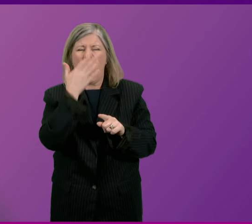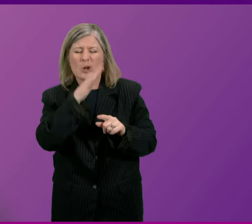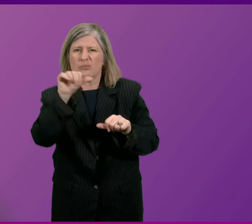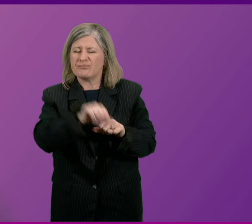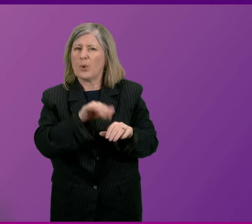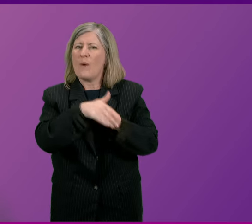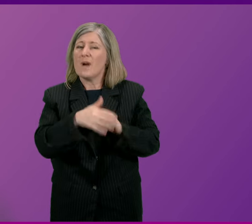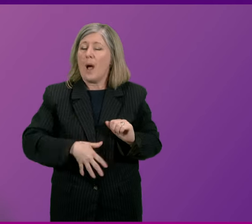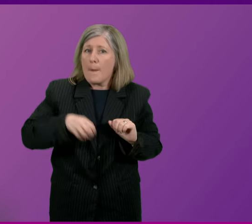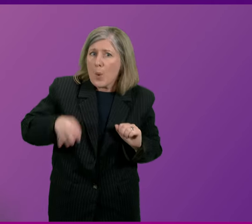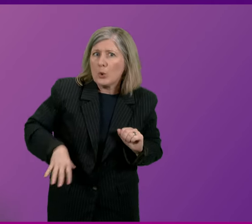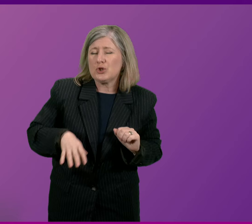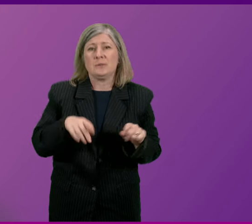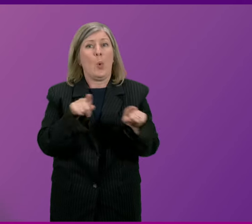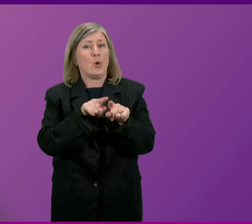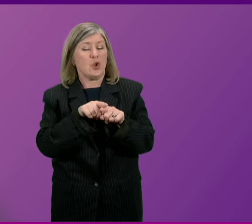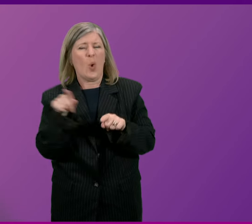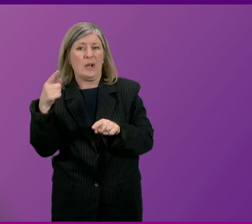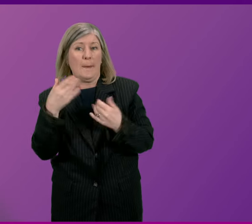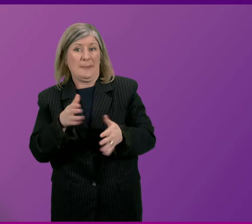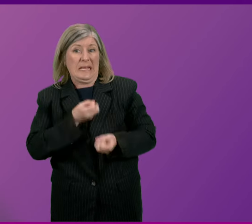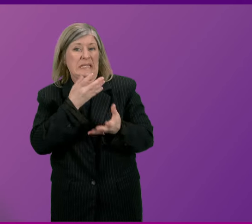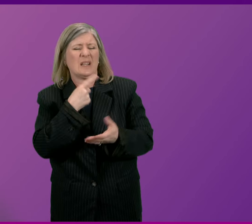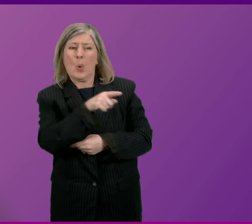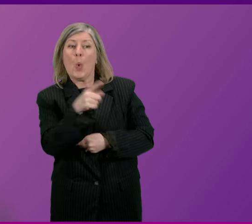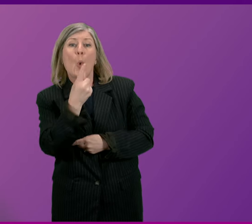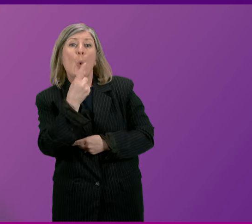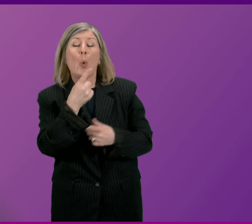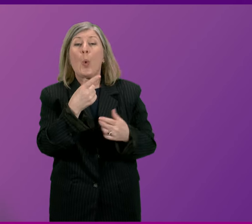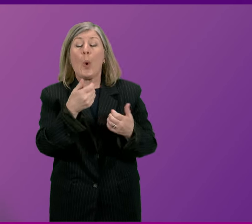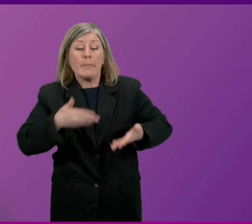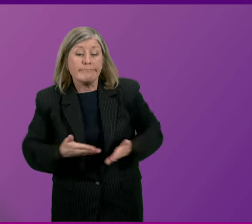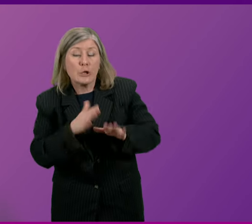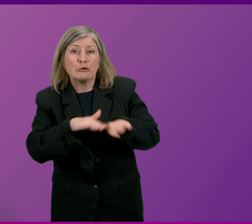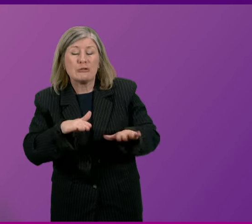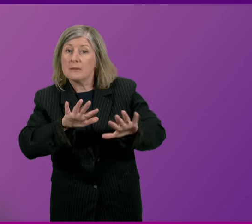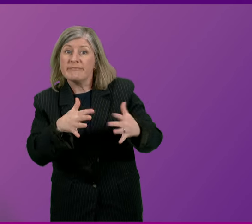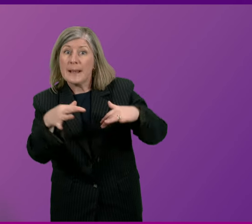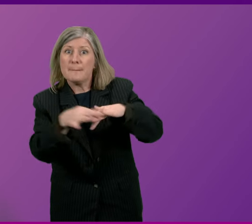have families without being married are doing something wrong. Is the Scottish Government’s